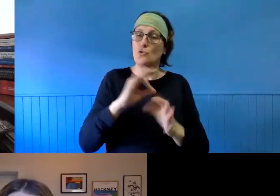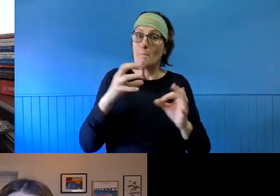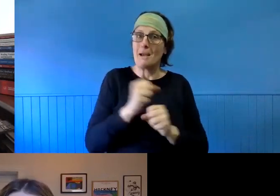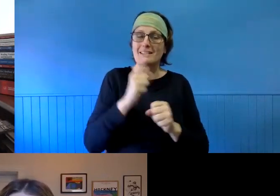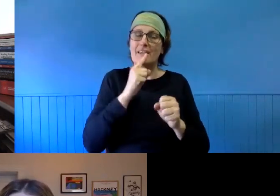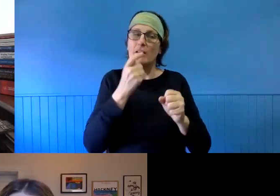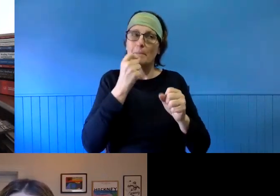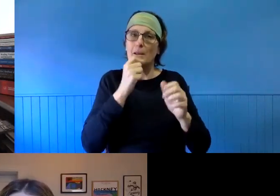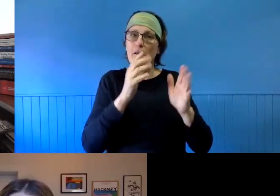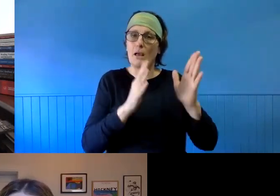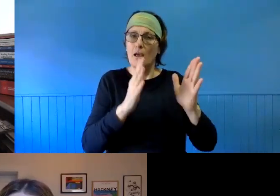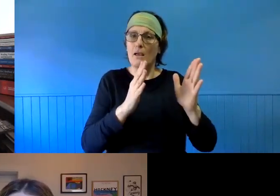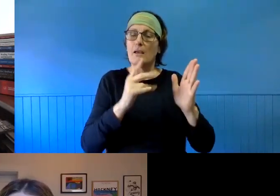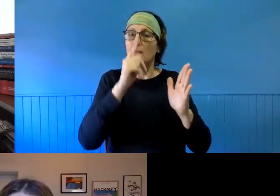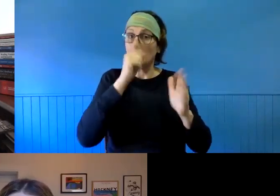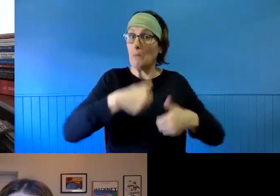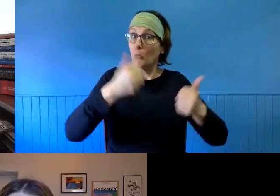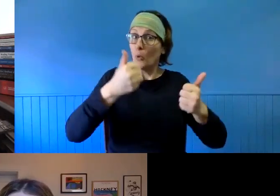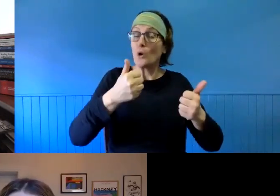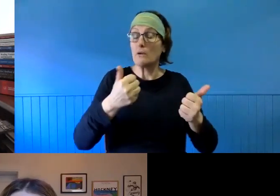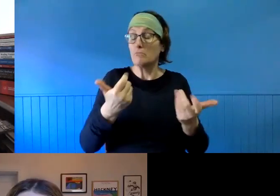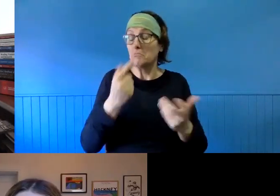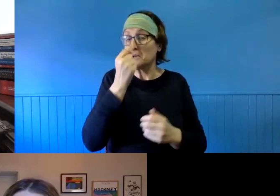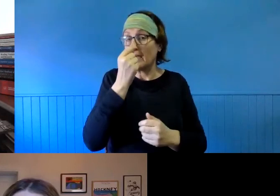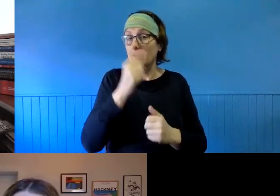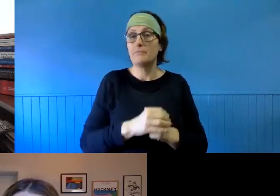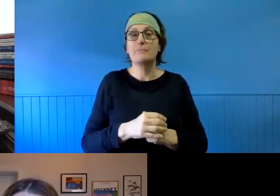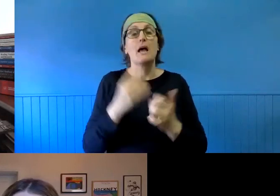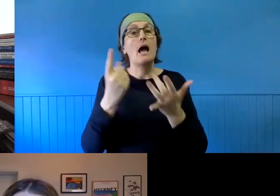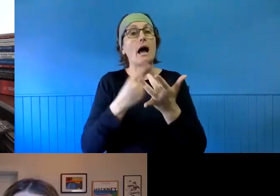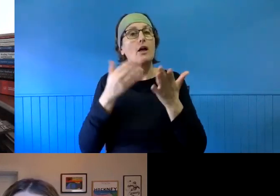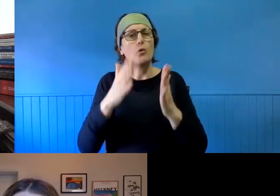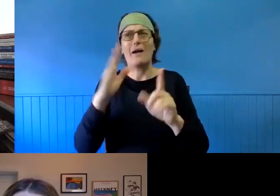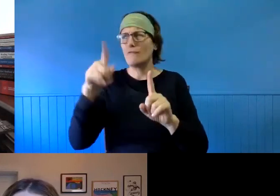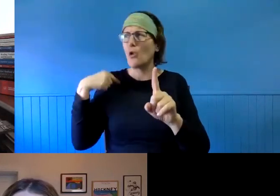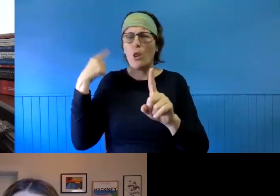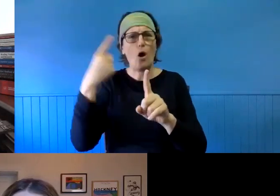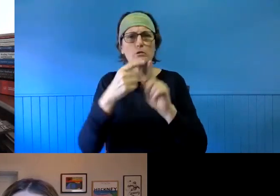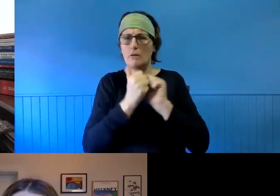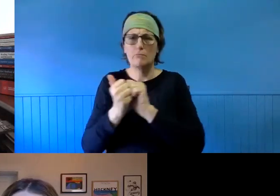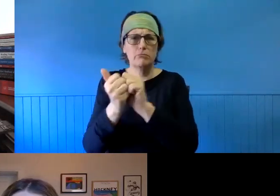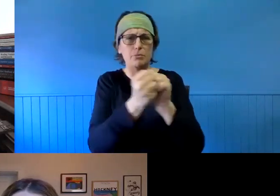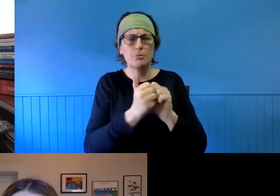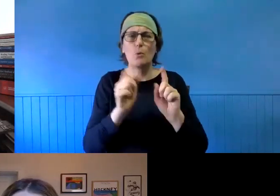The other way is to